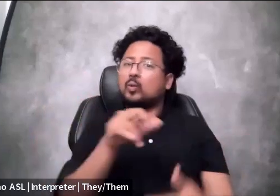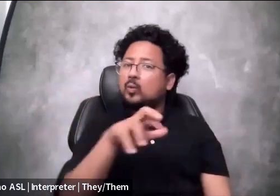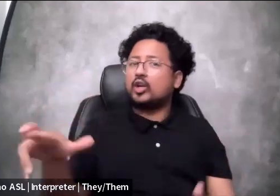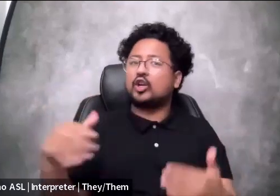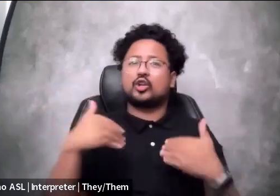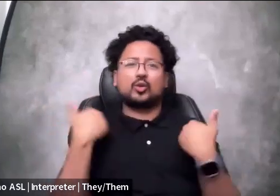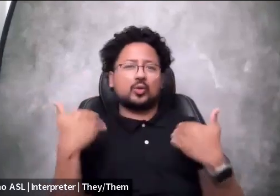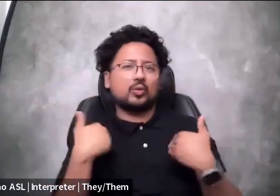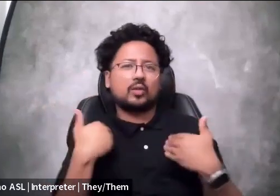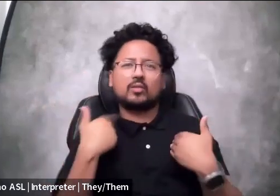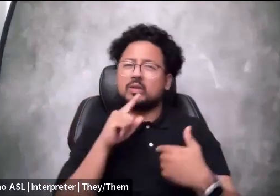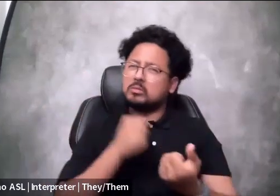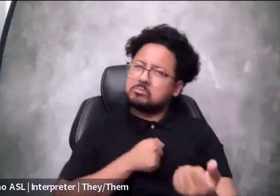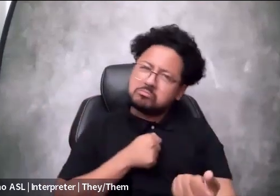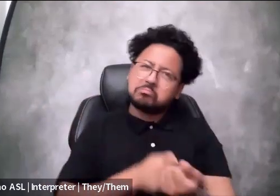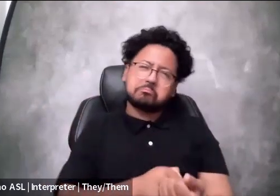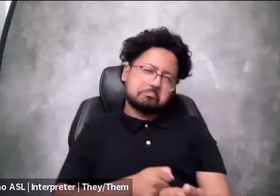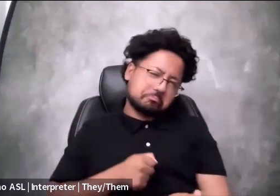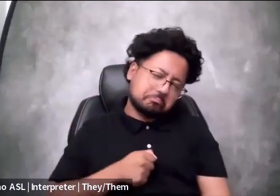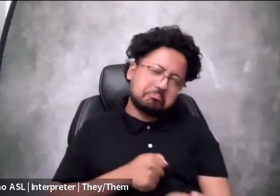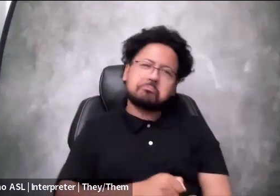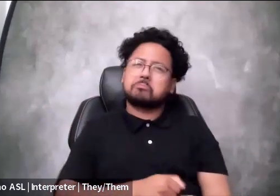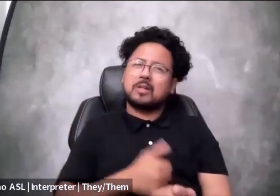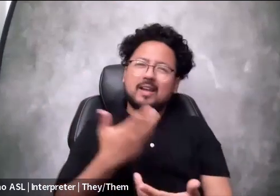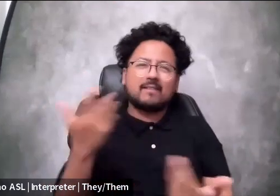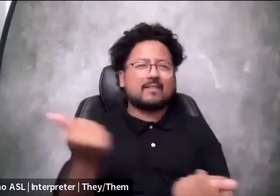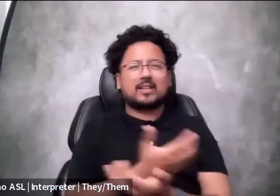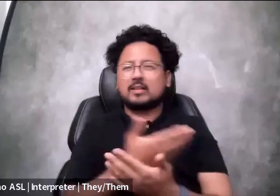And they have pride signs in the